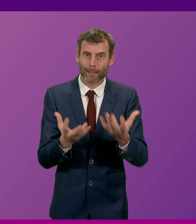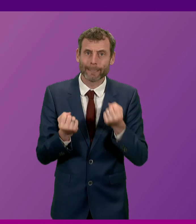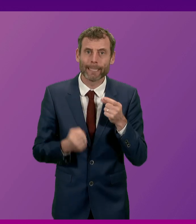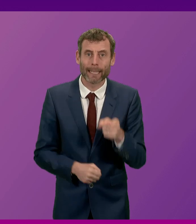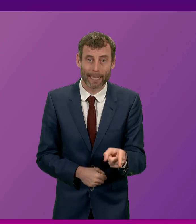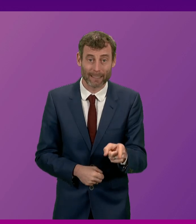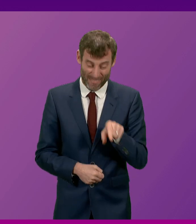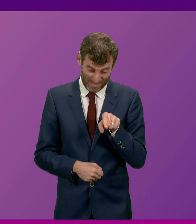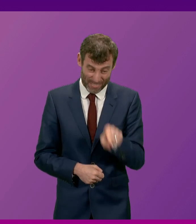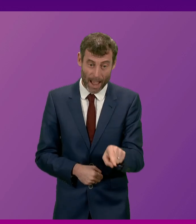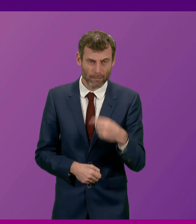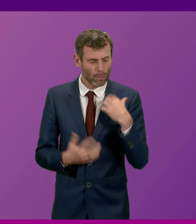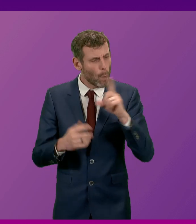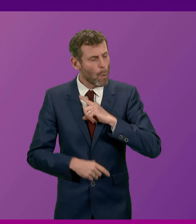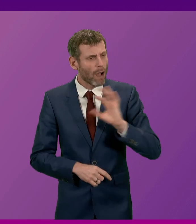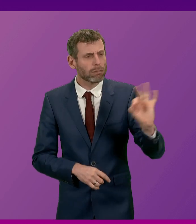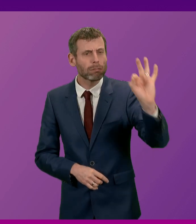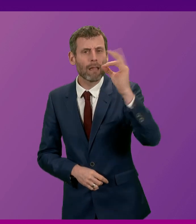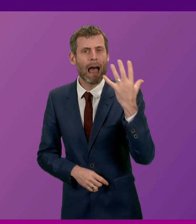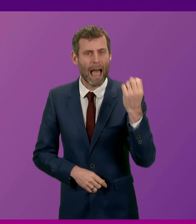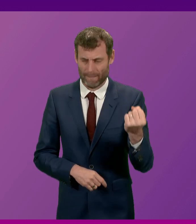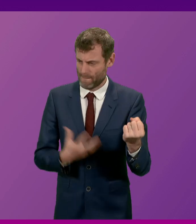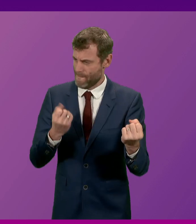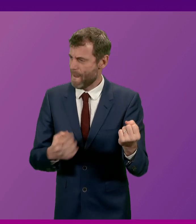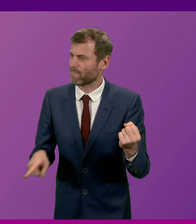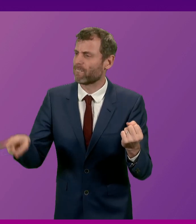spent so much time since I became First Minister trying to tackle the issue of